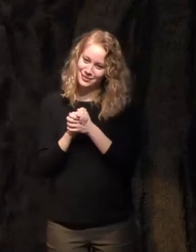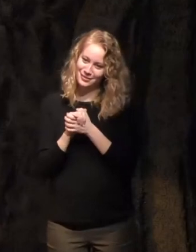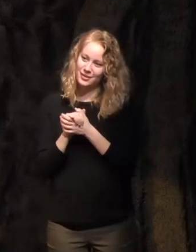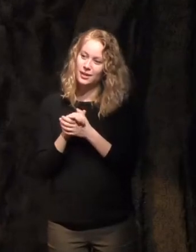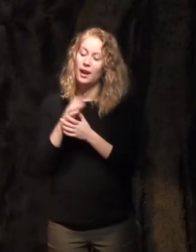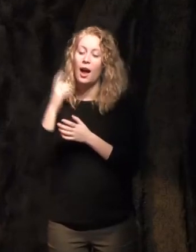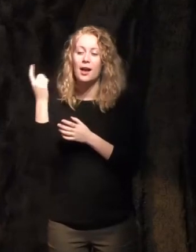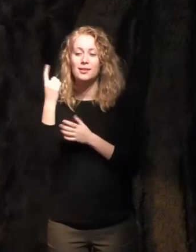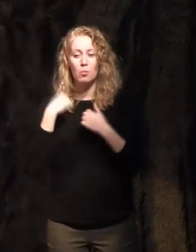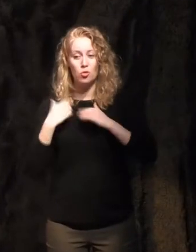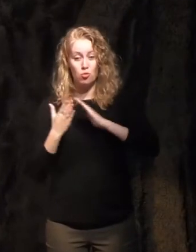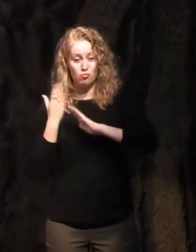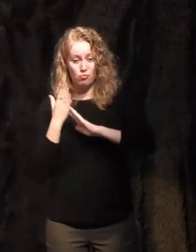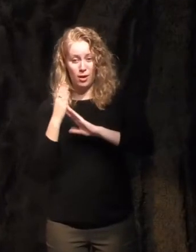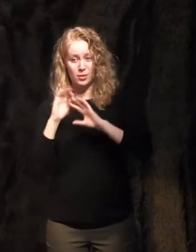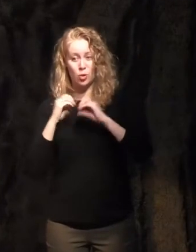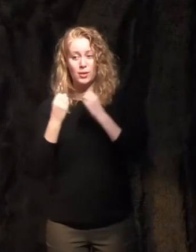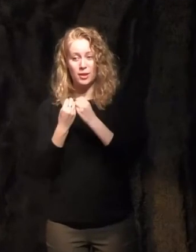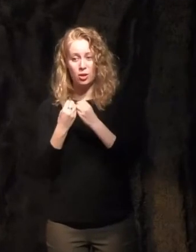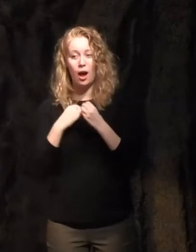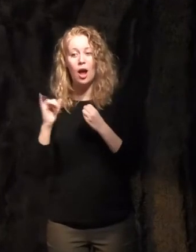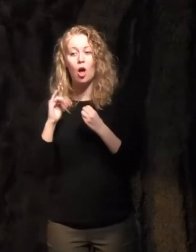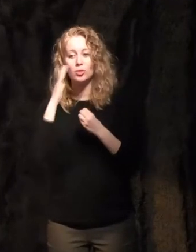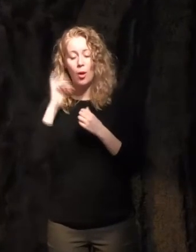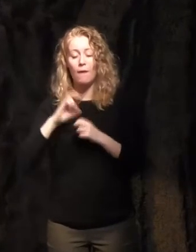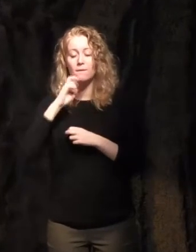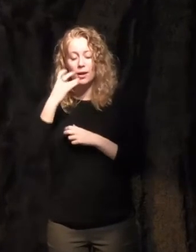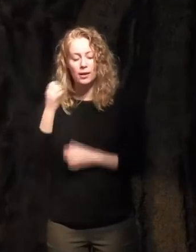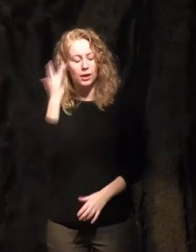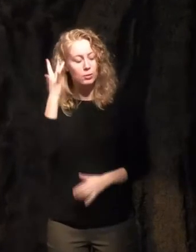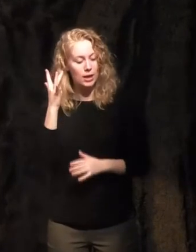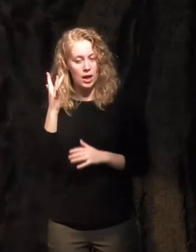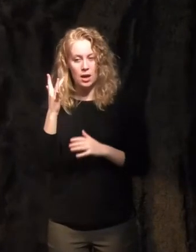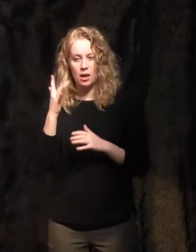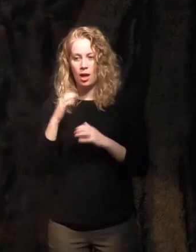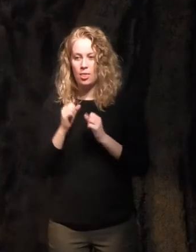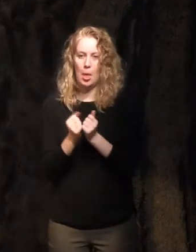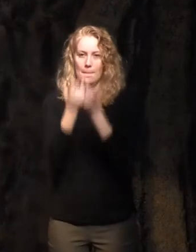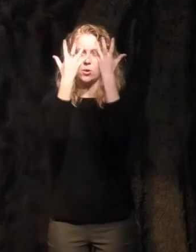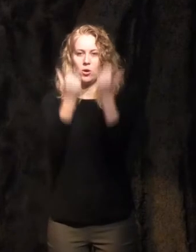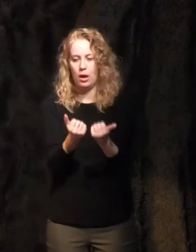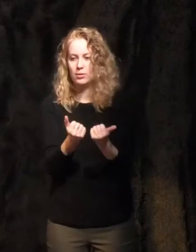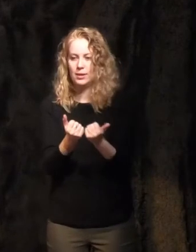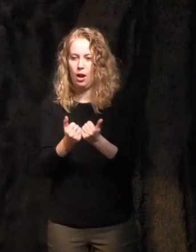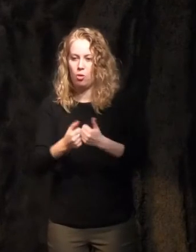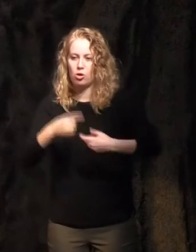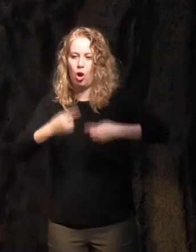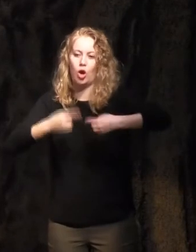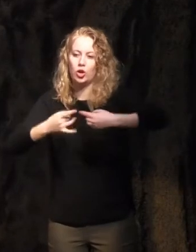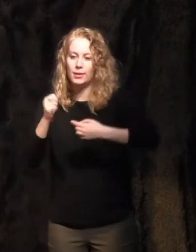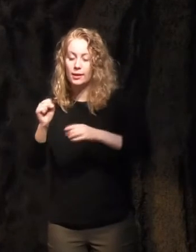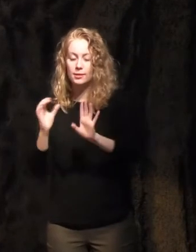And as someone who runs an organization, I also know how fucking irritating the burn the house down argument is, I actually don't think,